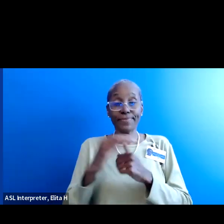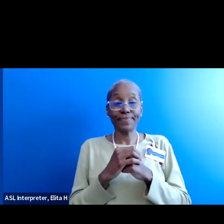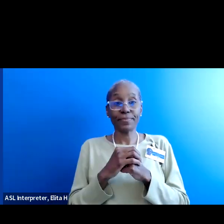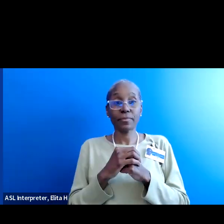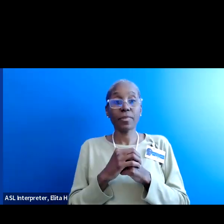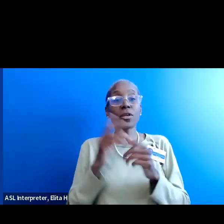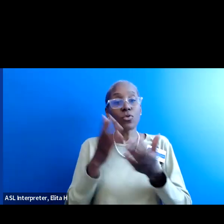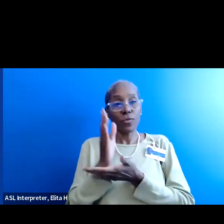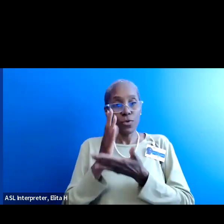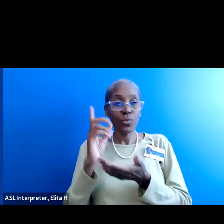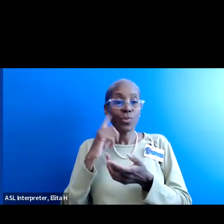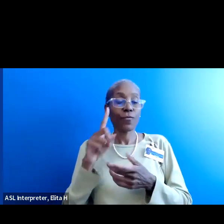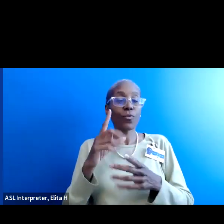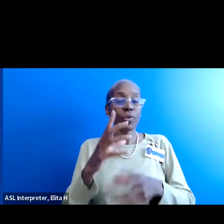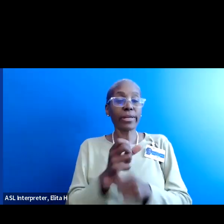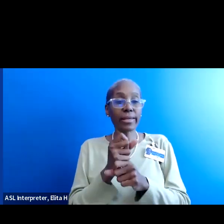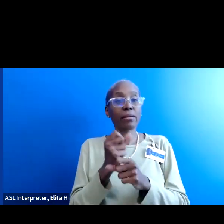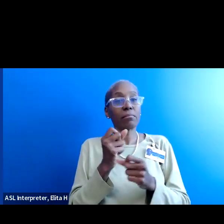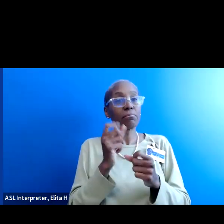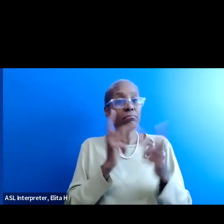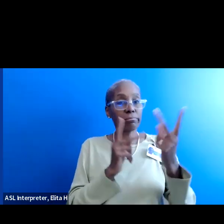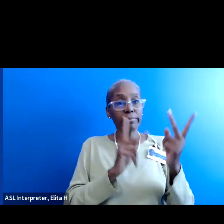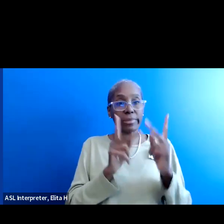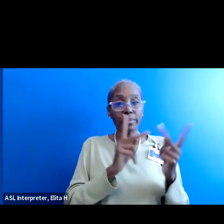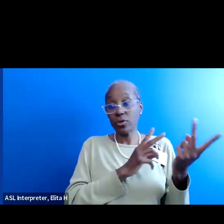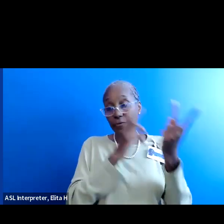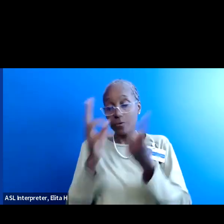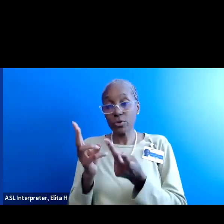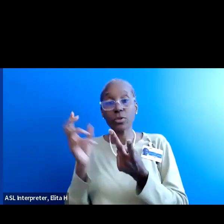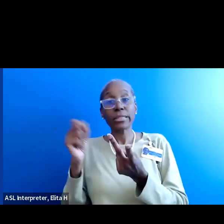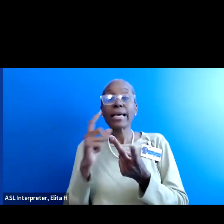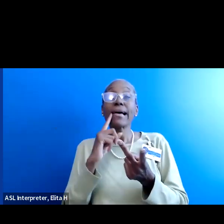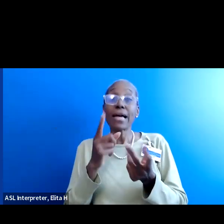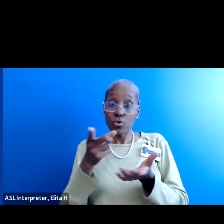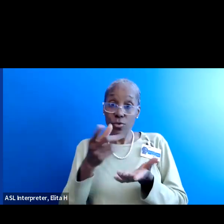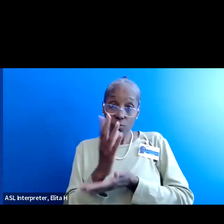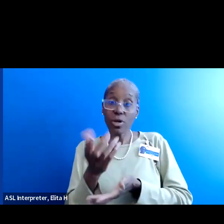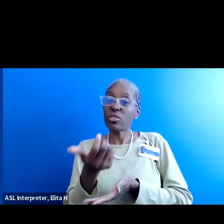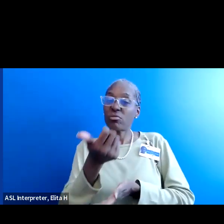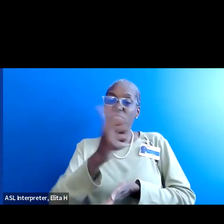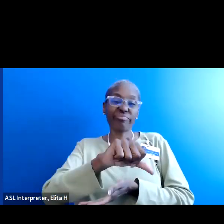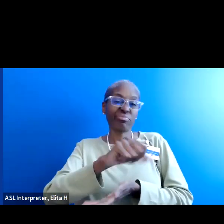You have the right to receive visitors, but it's also important to mention you have the right to refuse visitors as well.